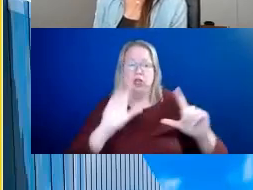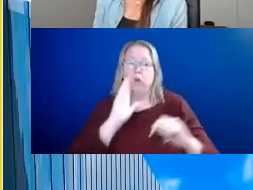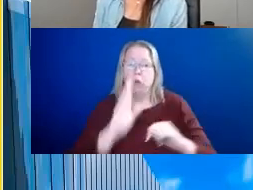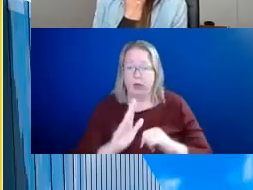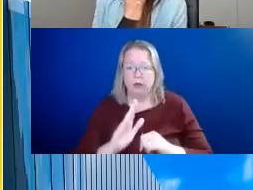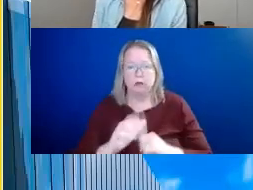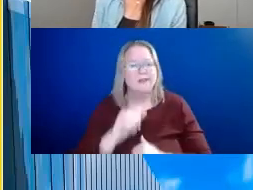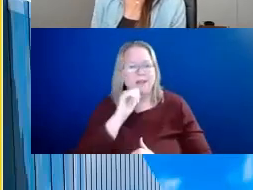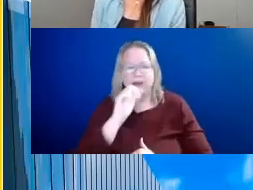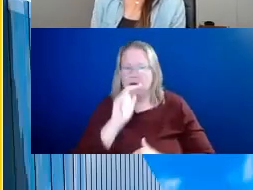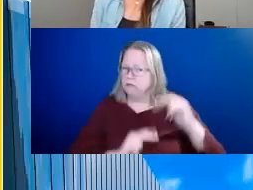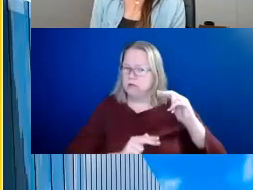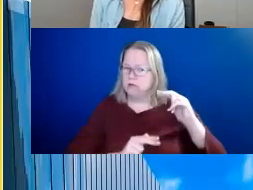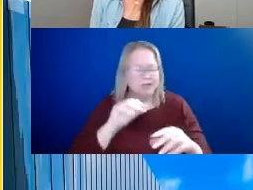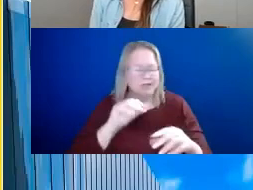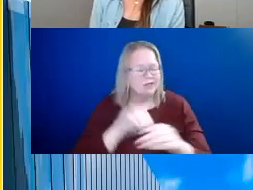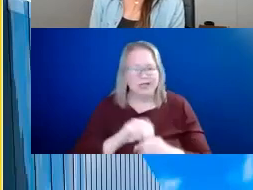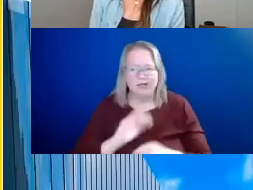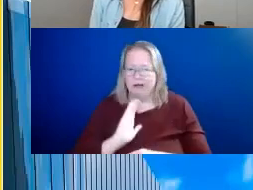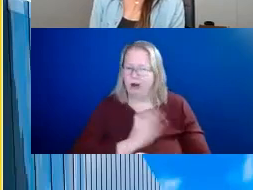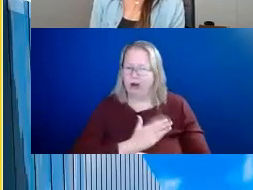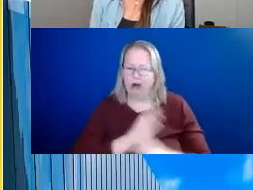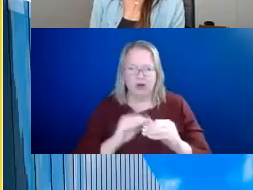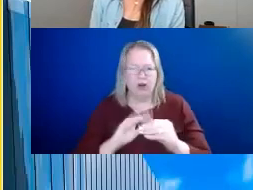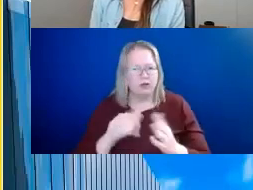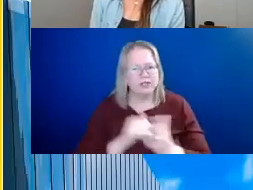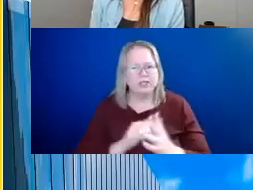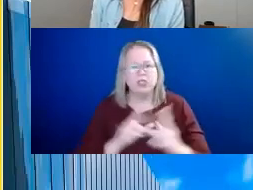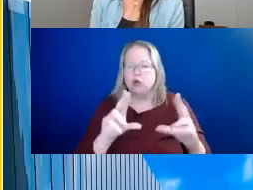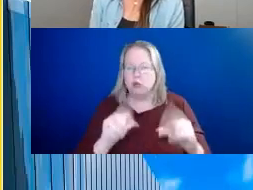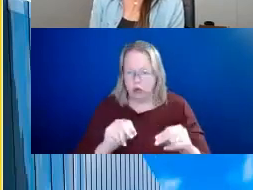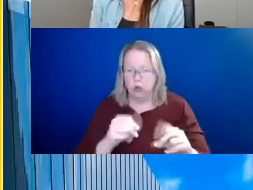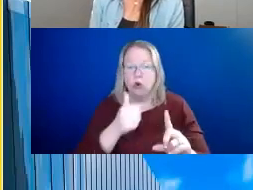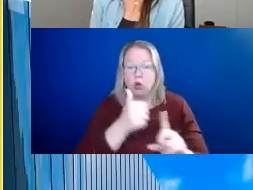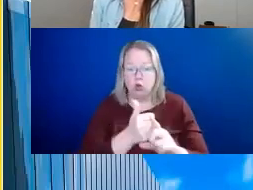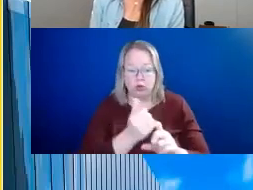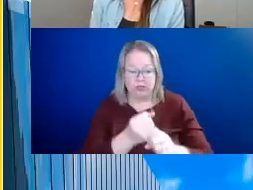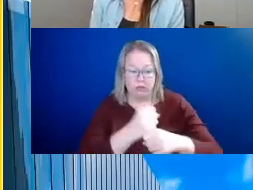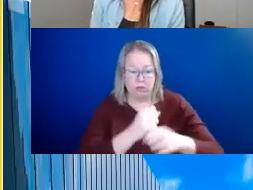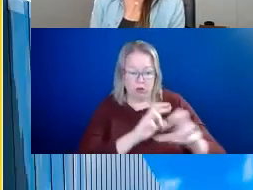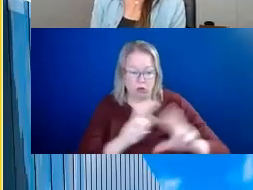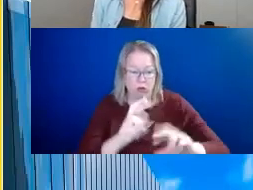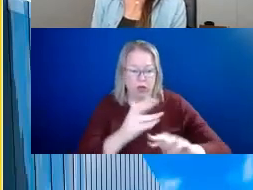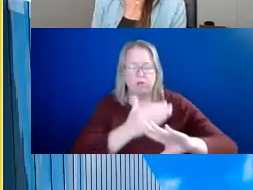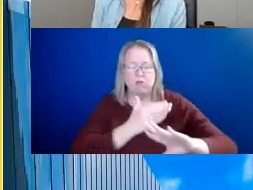building it within our conference 12:18:52 center it will be prepared before you present 12:18:56 and you will